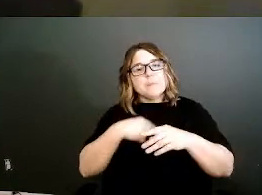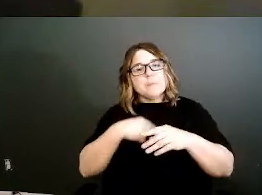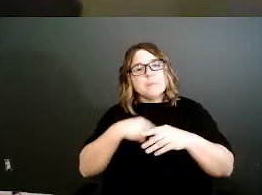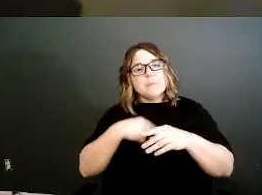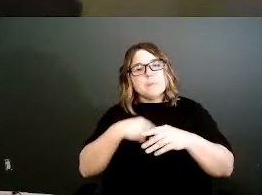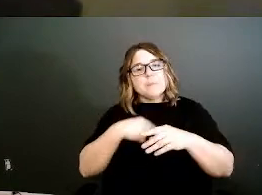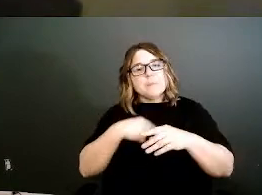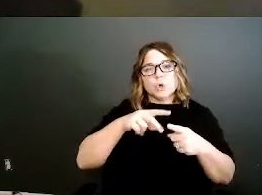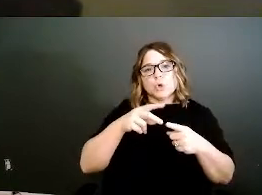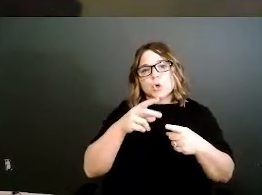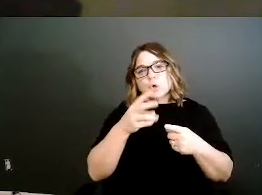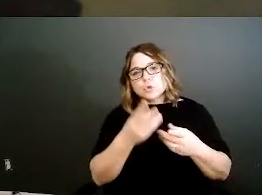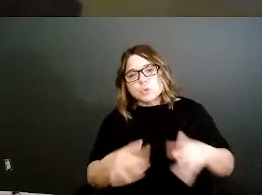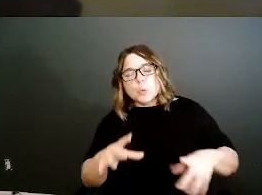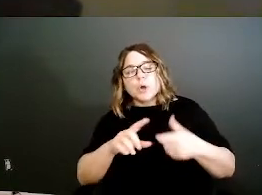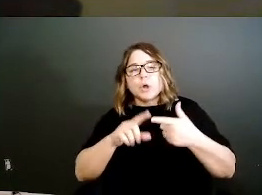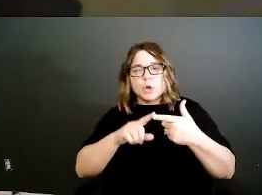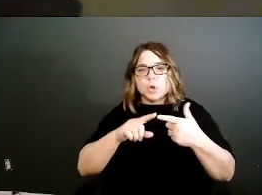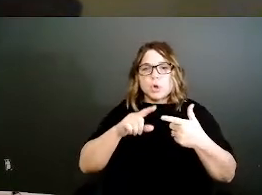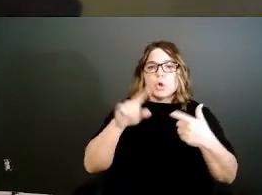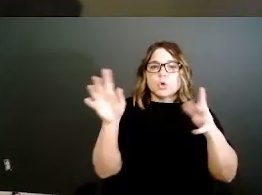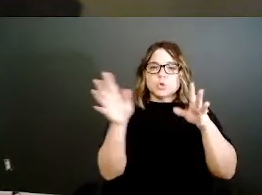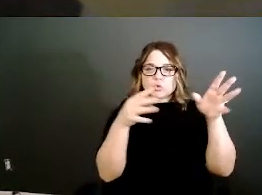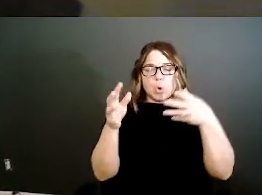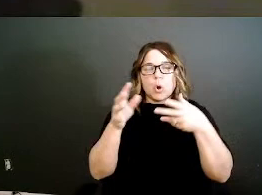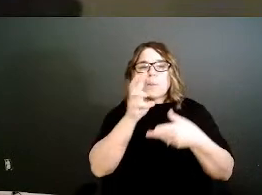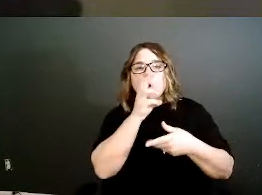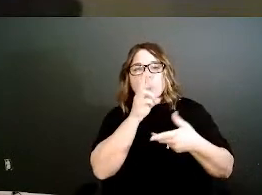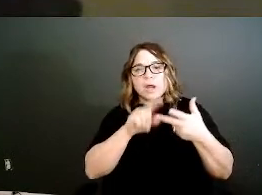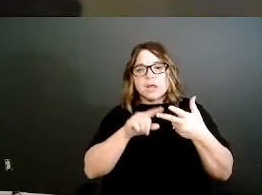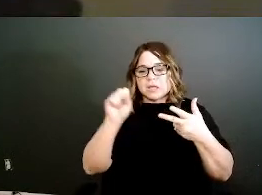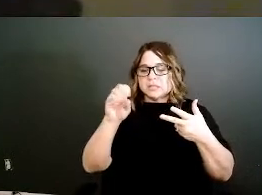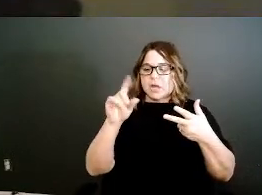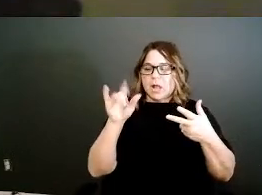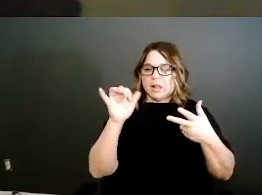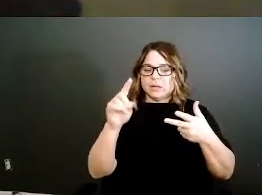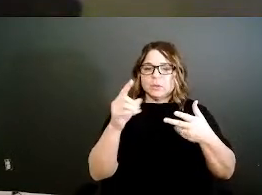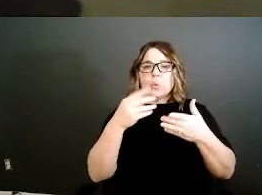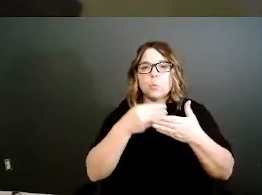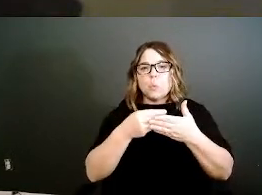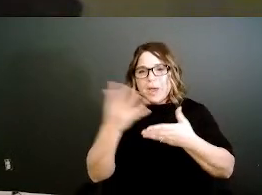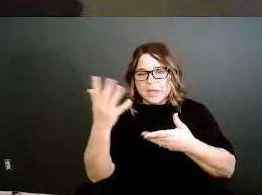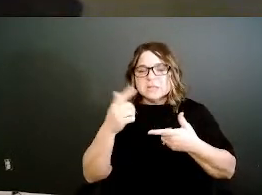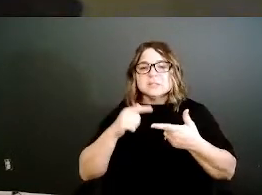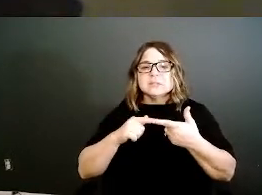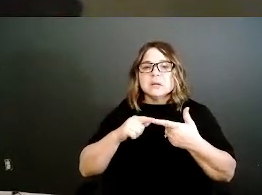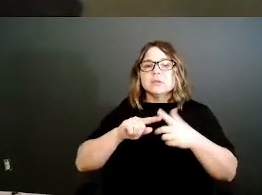SEEING NONE, THE CLERK WILL CALL THE ROLL. ≫ Clerk: COUNCIL MEMBER PALMISANO. ≫ COUNCIL MEMBER PALMISANO: AYE. ≫ Clerk: COUNCIL MEMBER GORDON. ≫ COUNCIL MEMBER GORDON: AYE. ≫ Clerk: COUNCIL MEMBER CANO.